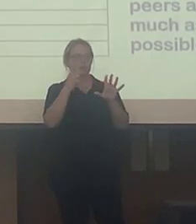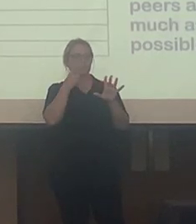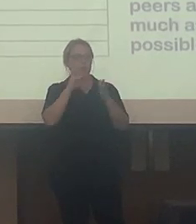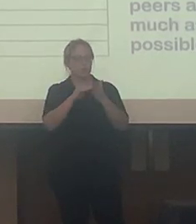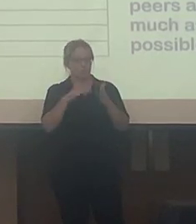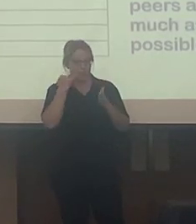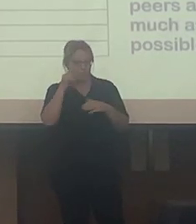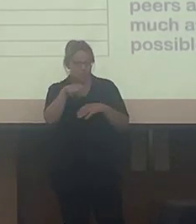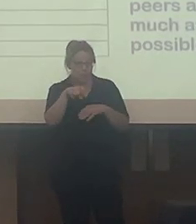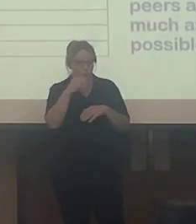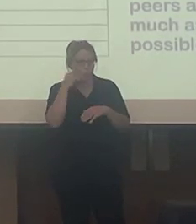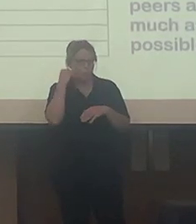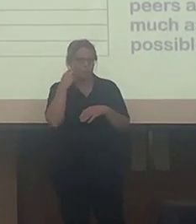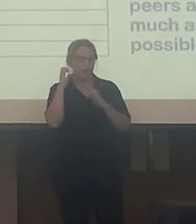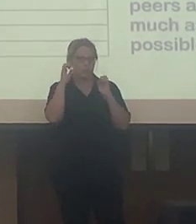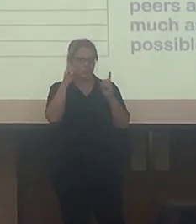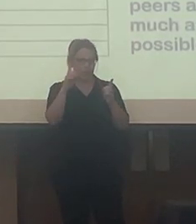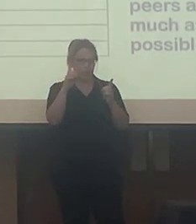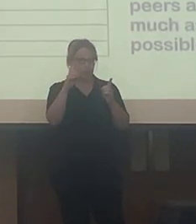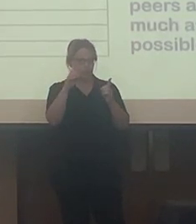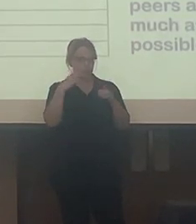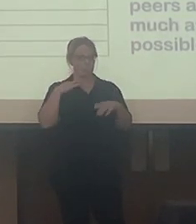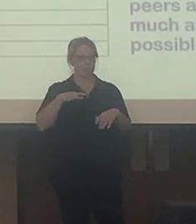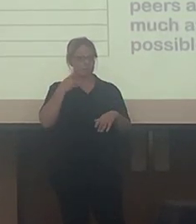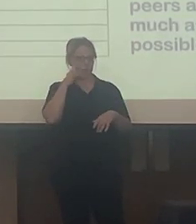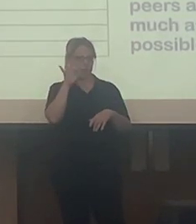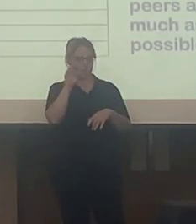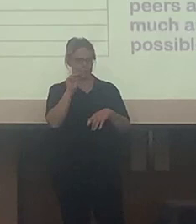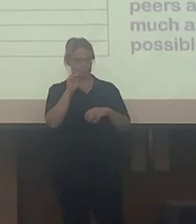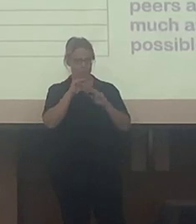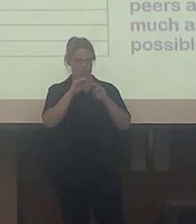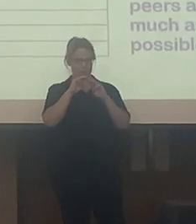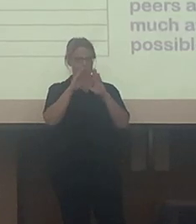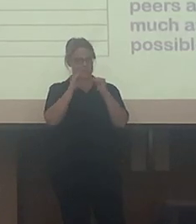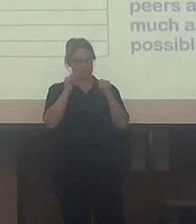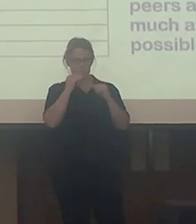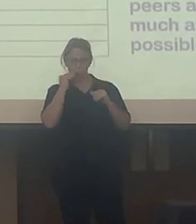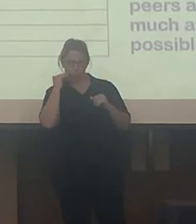at home for educational benefit that's where the fm system goes and an audiologist will gather